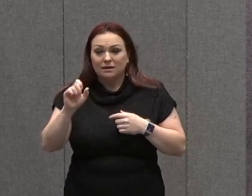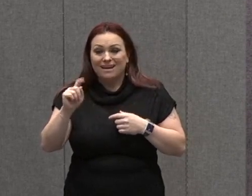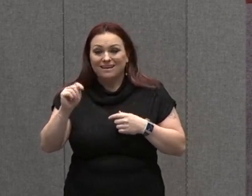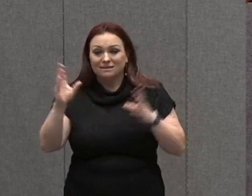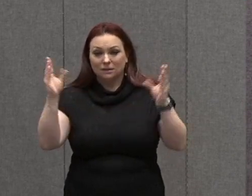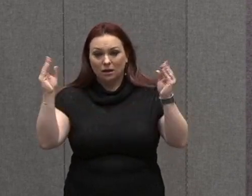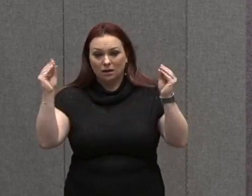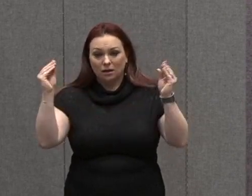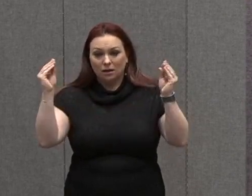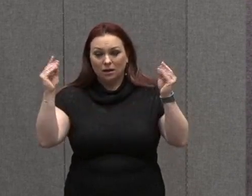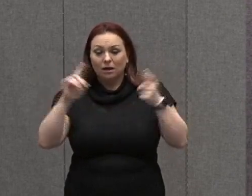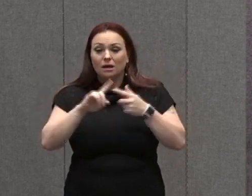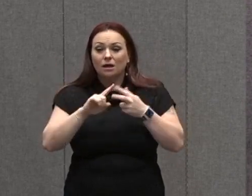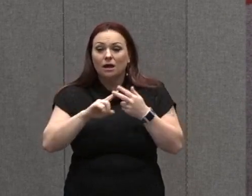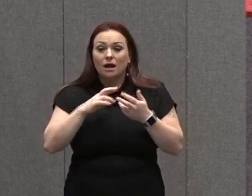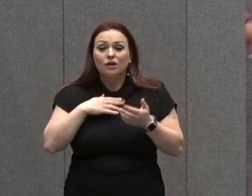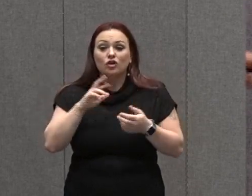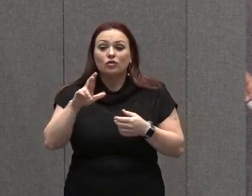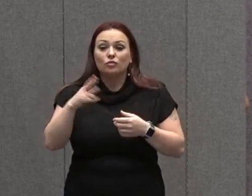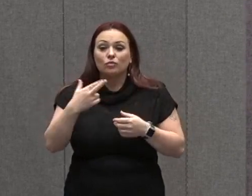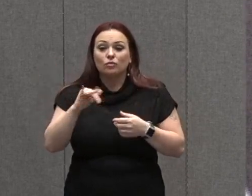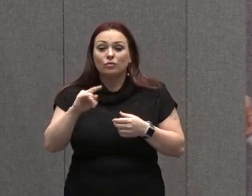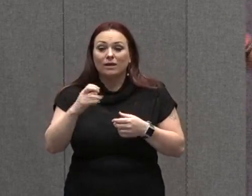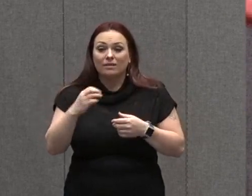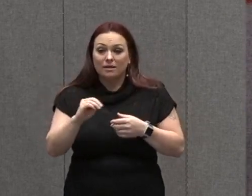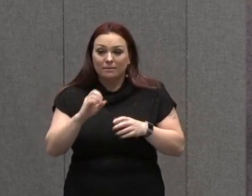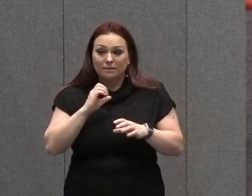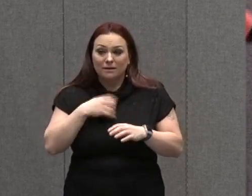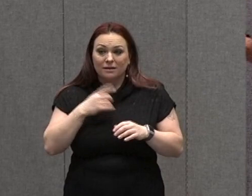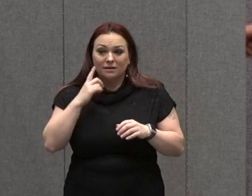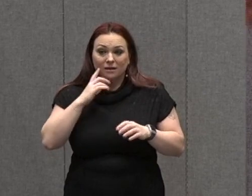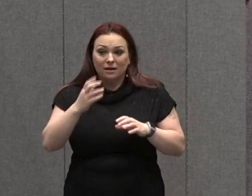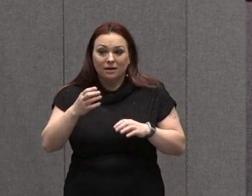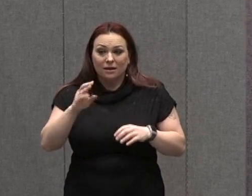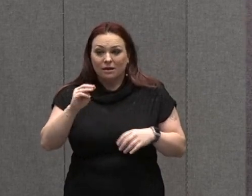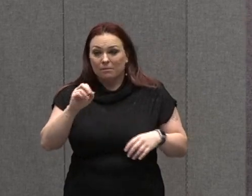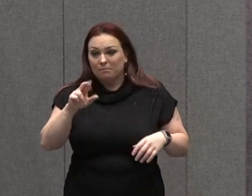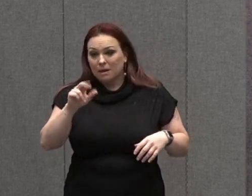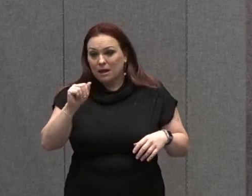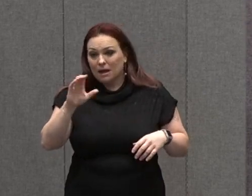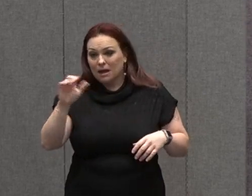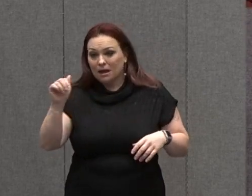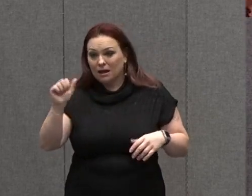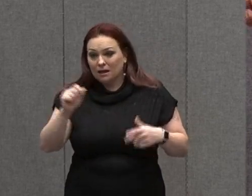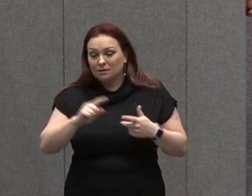And rhythm sticks. And shakers, you usually have the maracas. Maracas, yeah.